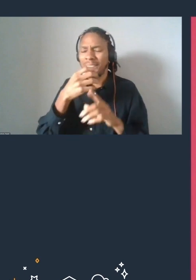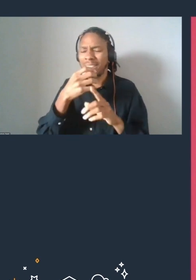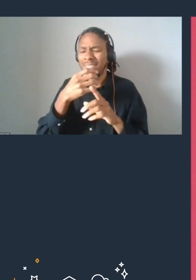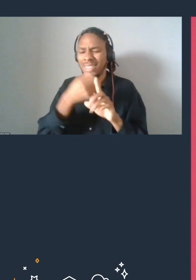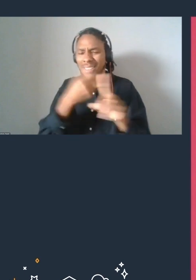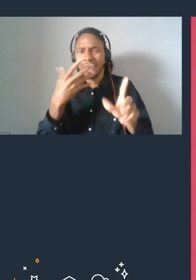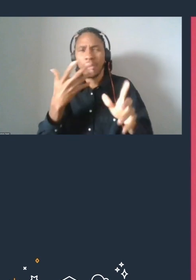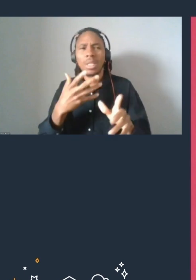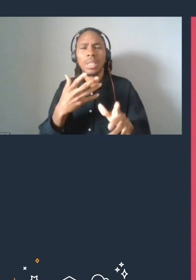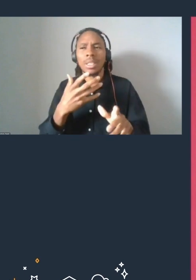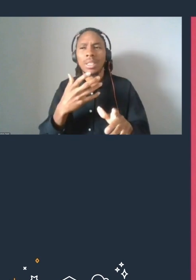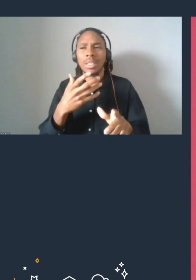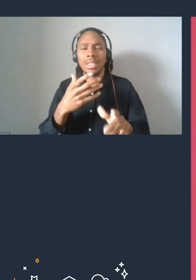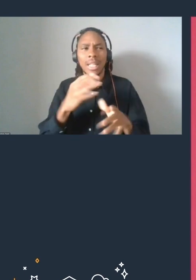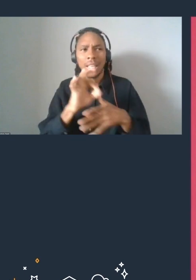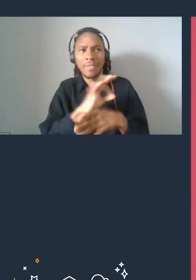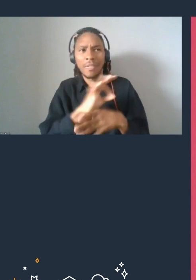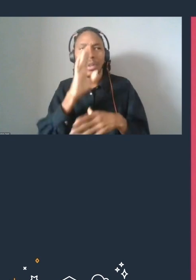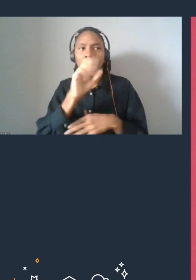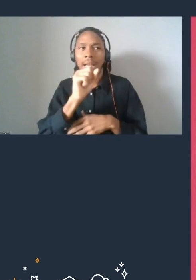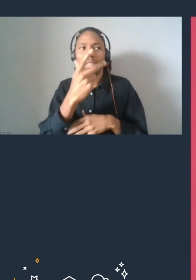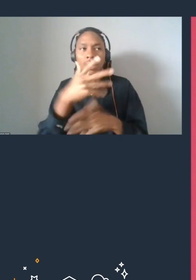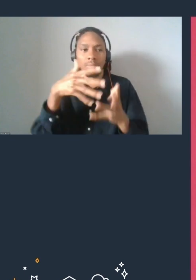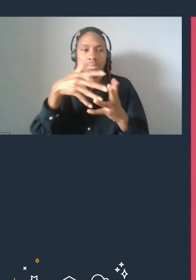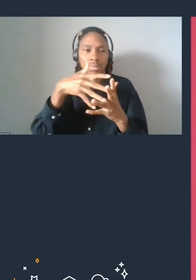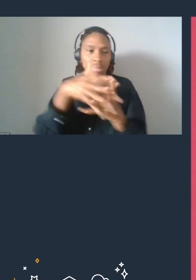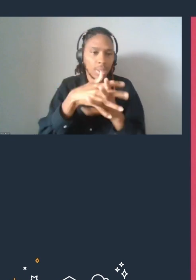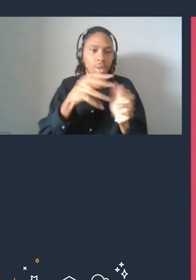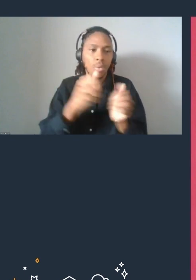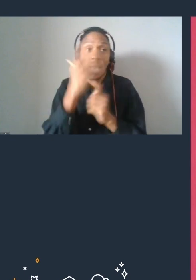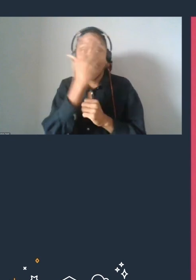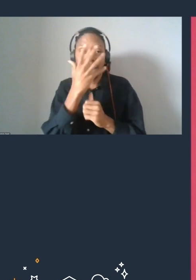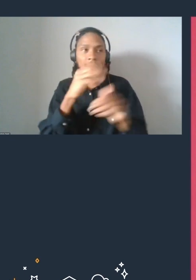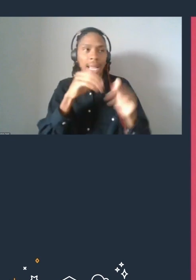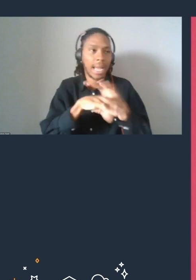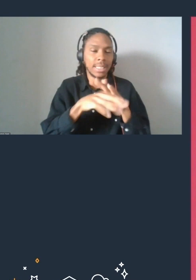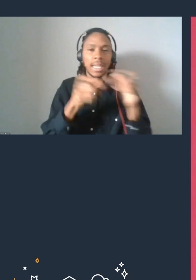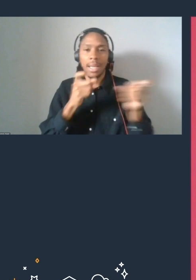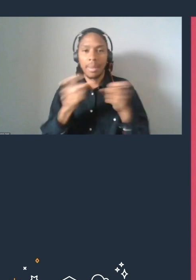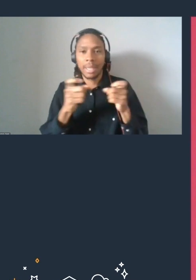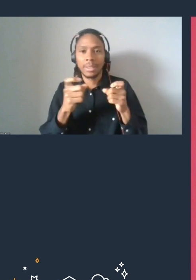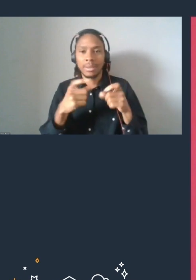'cause S3 is deeply integrated with identity and access management, this cross AWS permission system.